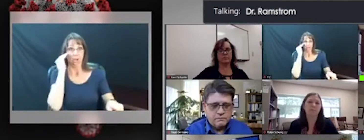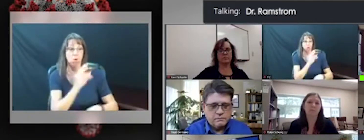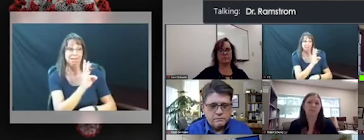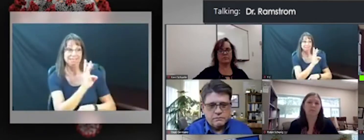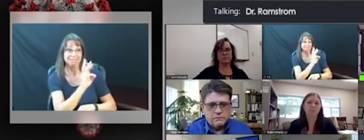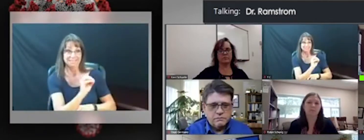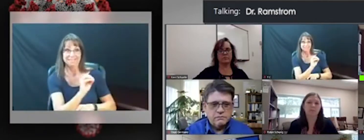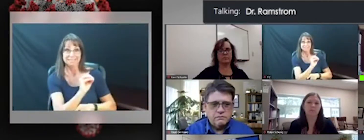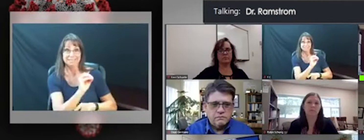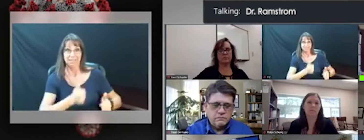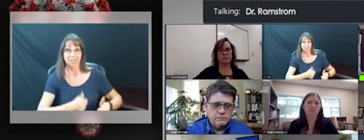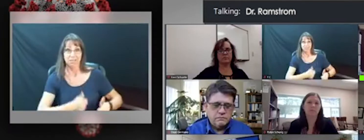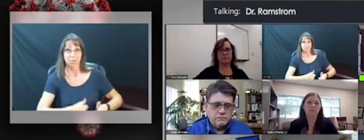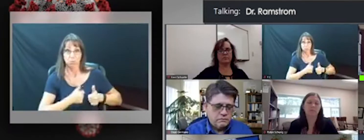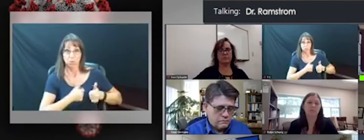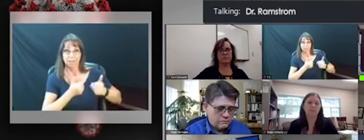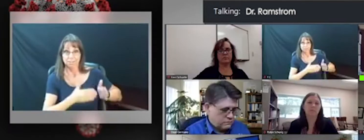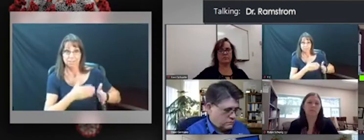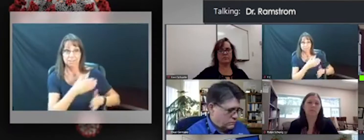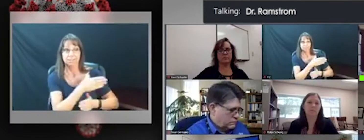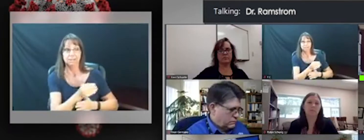Those are the latest figures I've seen that have tested positive